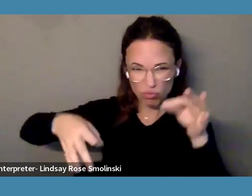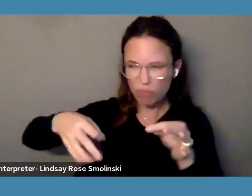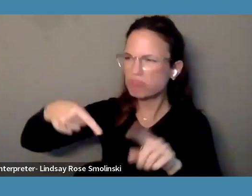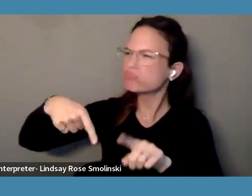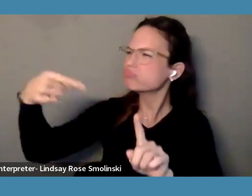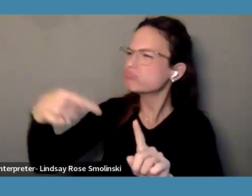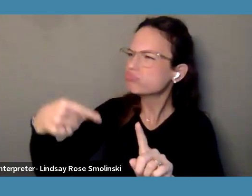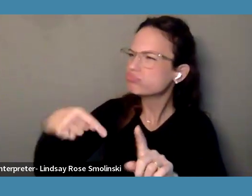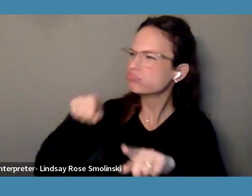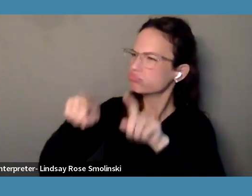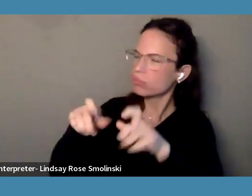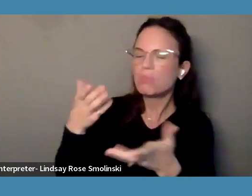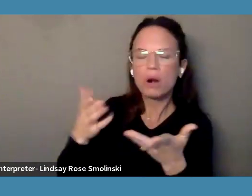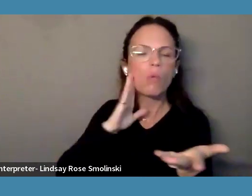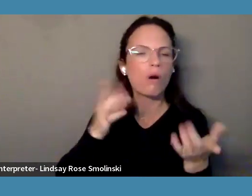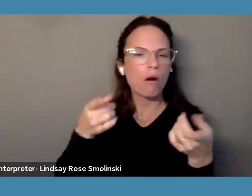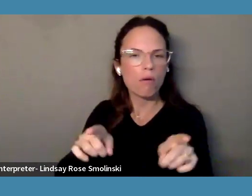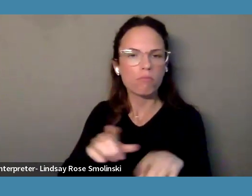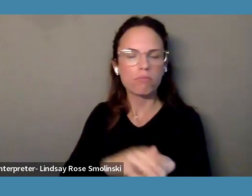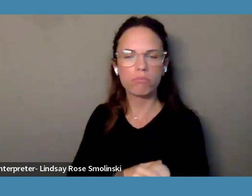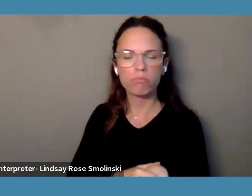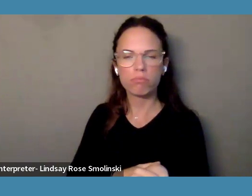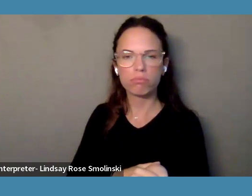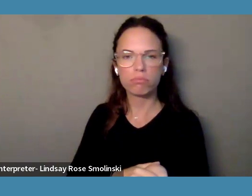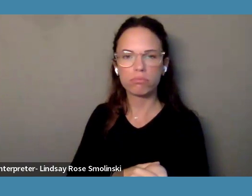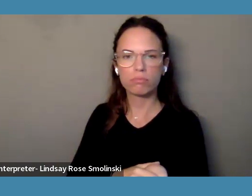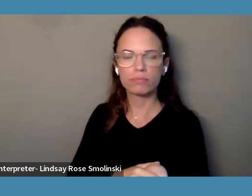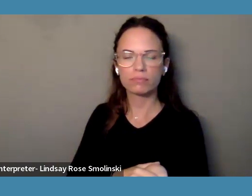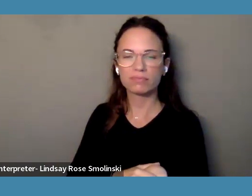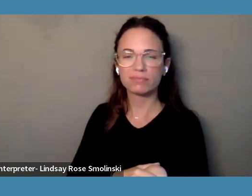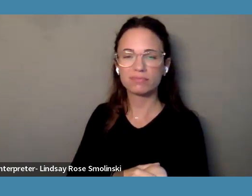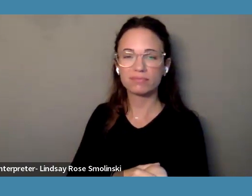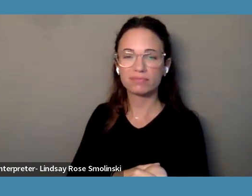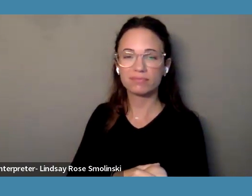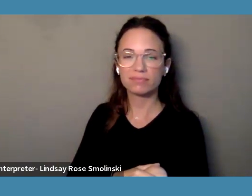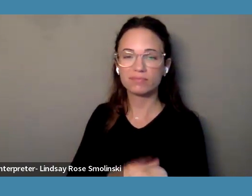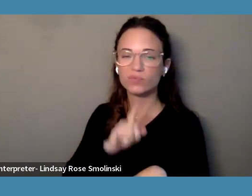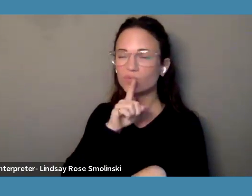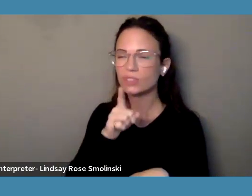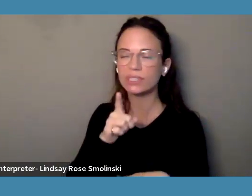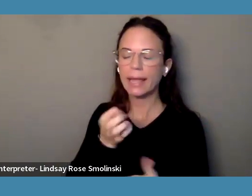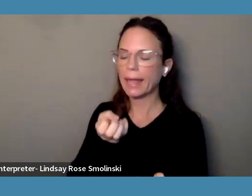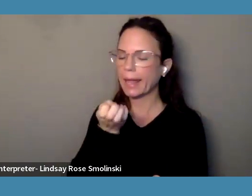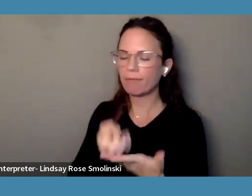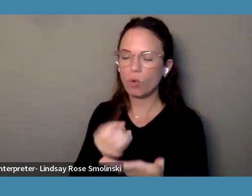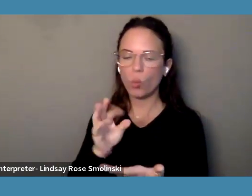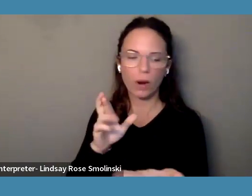And these are all just documents or evidence that help you prove your case.